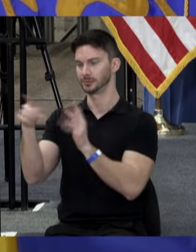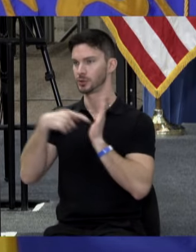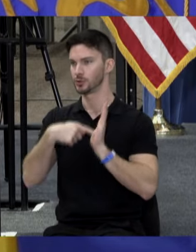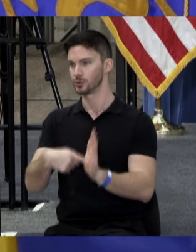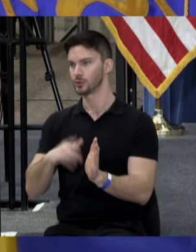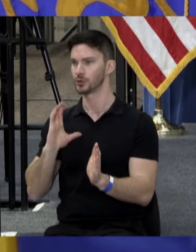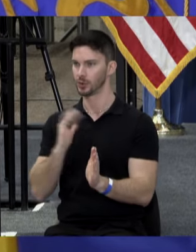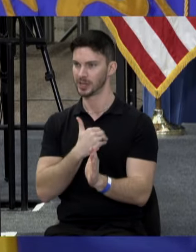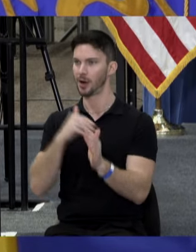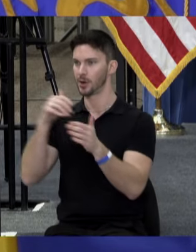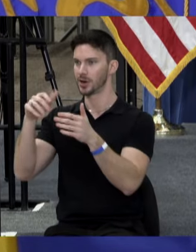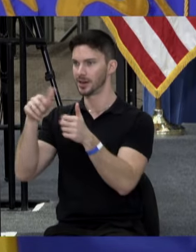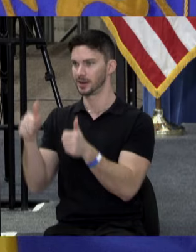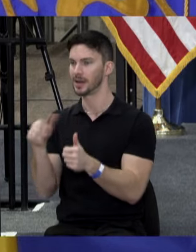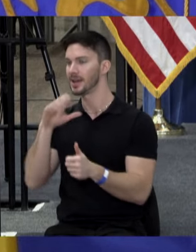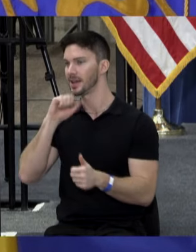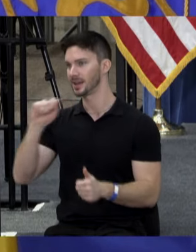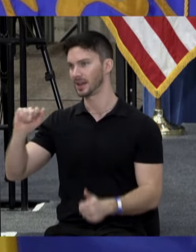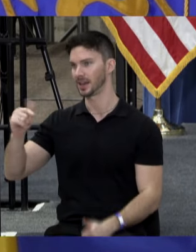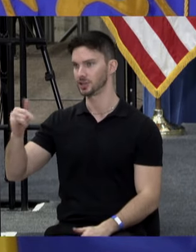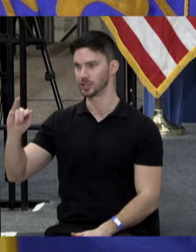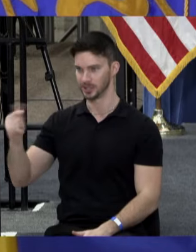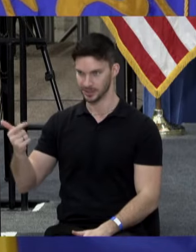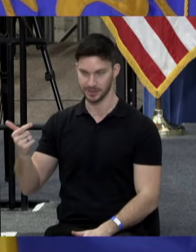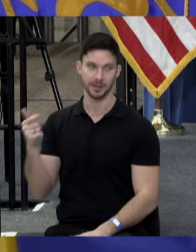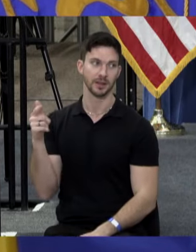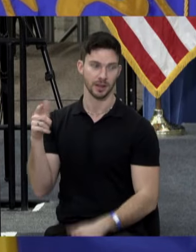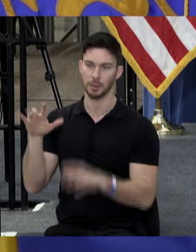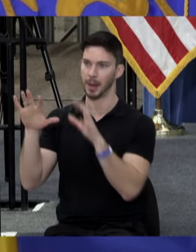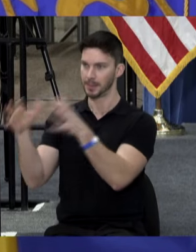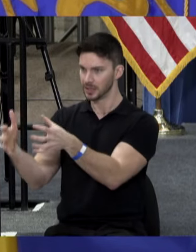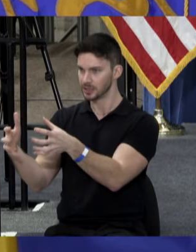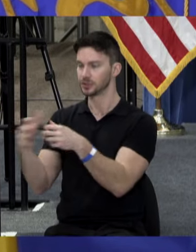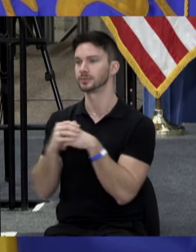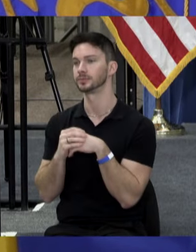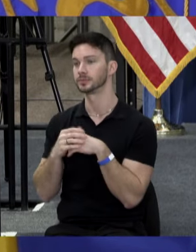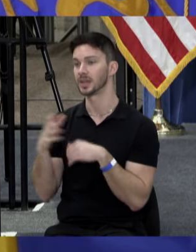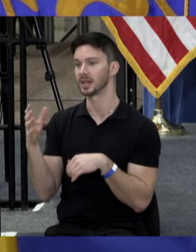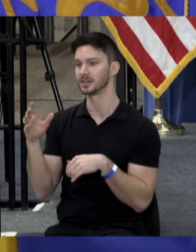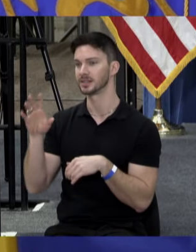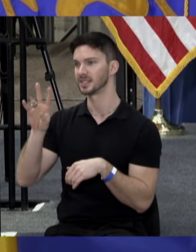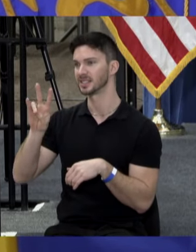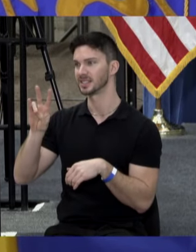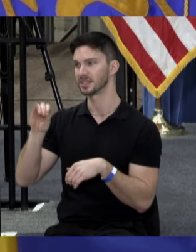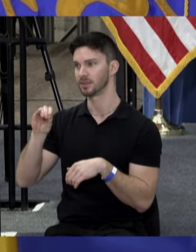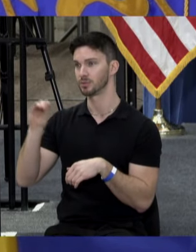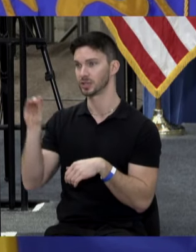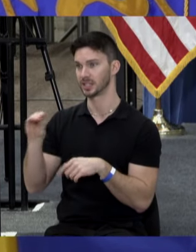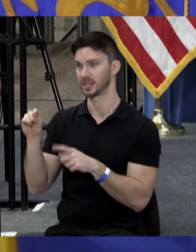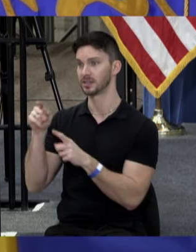70 percent of older Americans will need some form of long-term services and supports during their